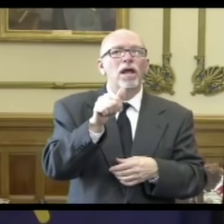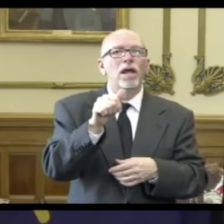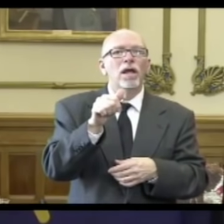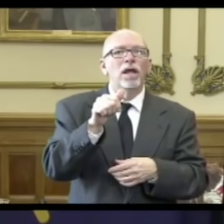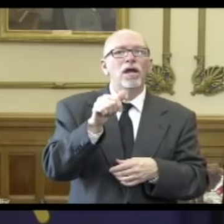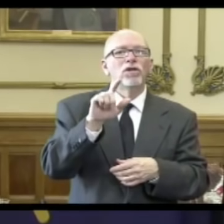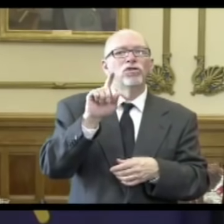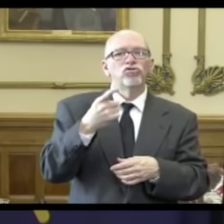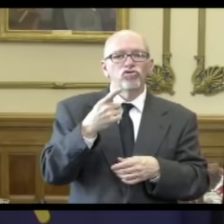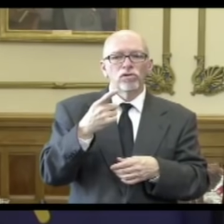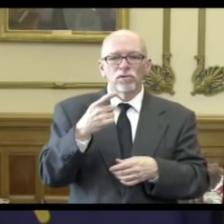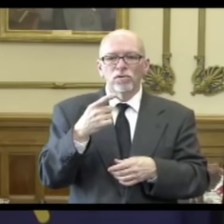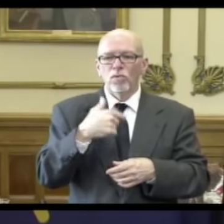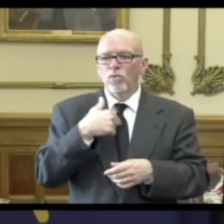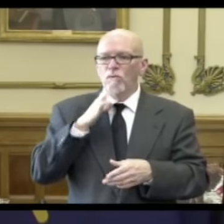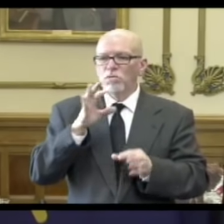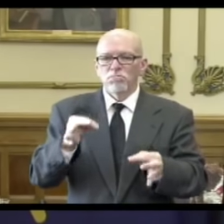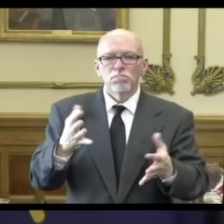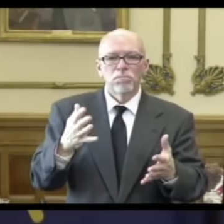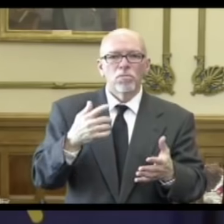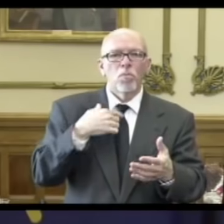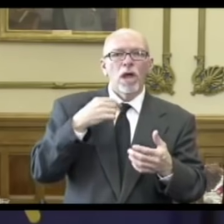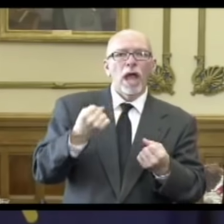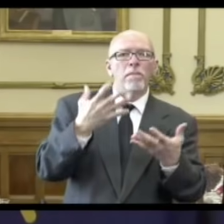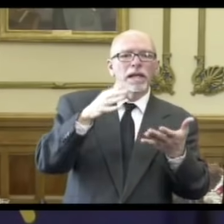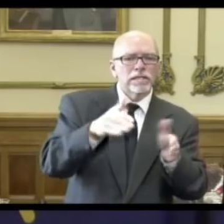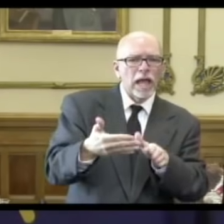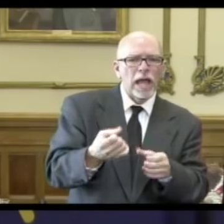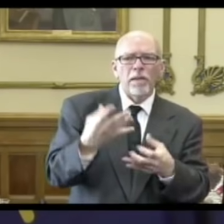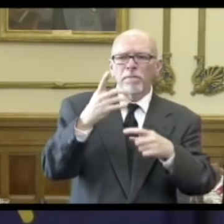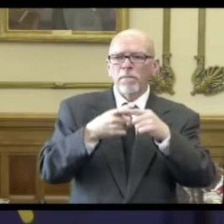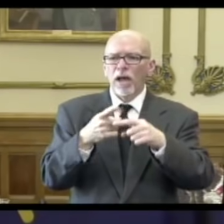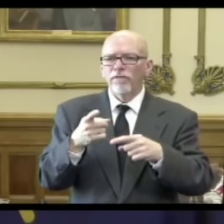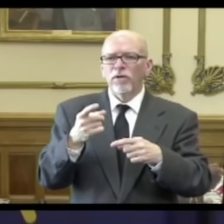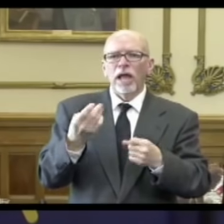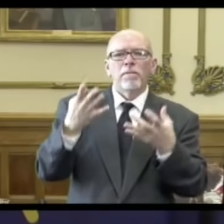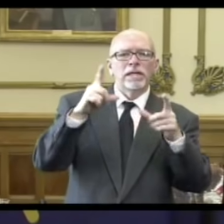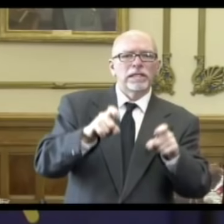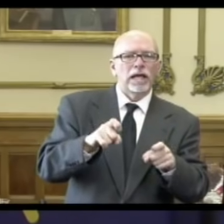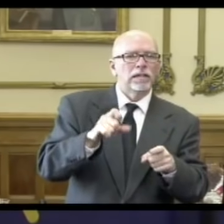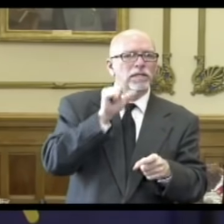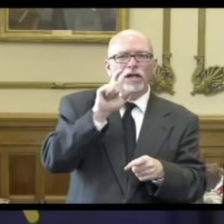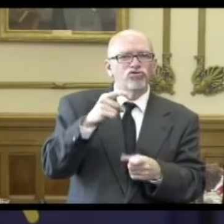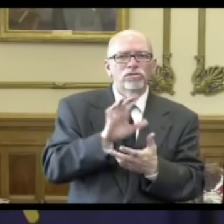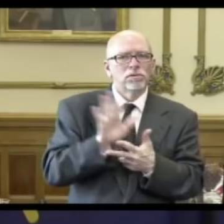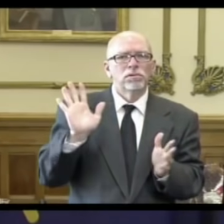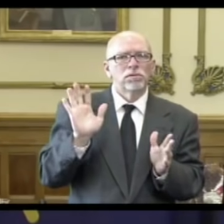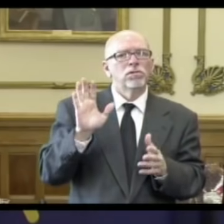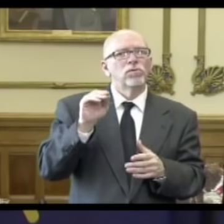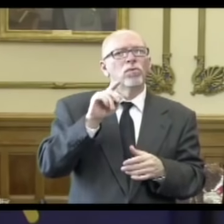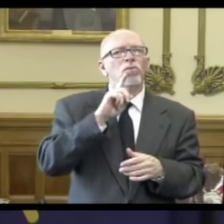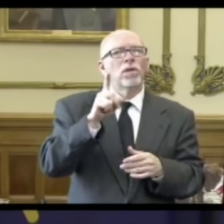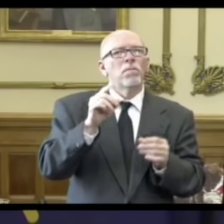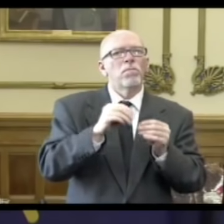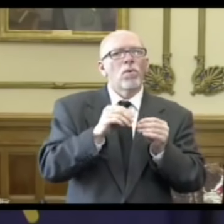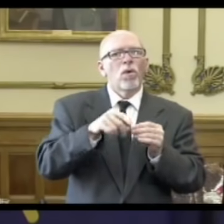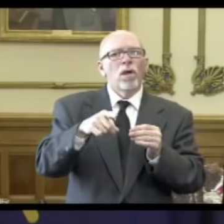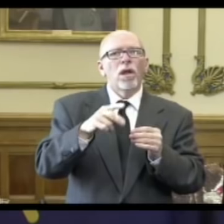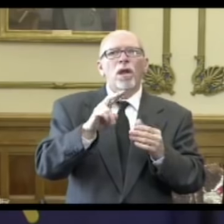OF THOSE QUESTIONS ELIZABETH WILL BE ANSWERED BY THE NUMBERS AND IT'S NOT LIKE I SAID EARLIER IT'S NOT JUST. LOOKING AT THIS OR LOOKING AT POSITIVE CASES ARE LOOKING